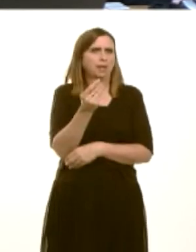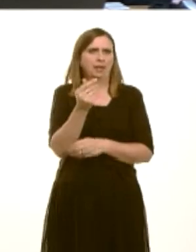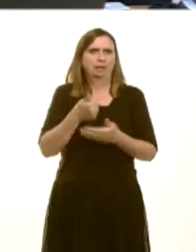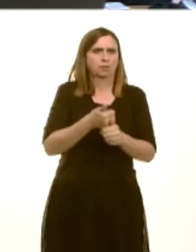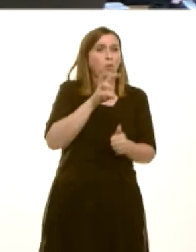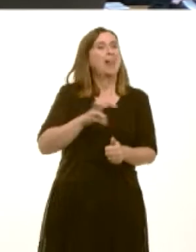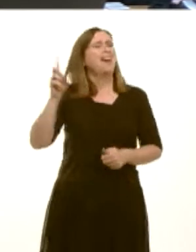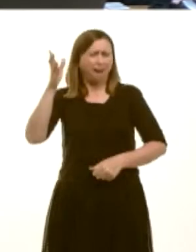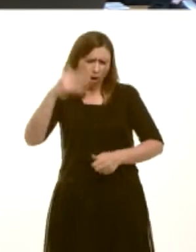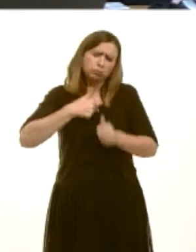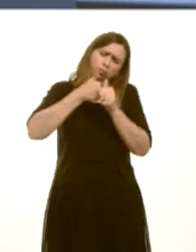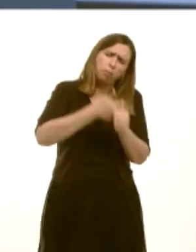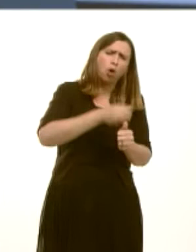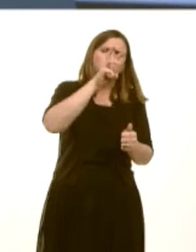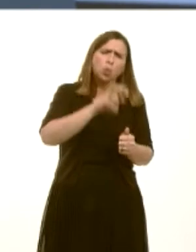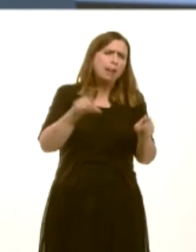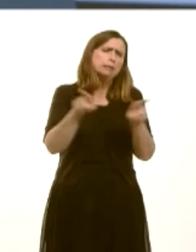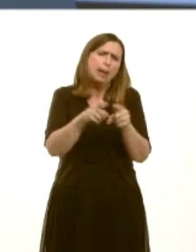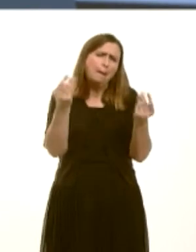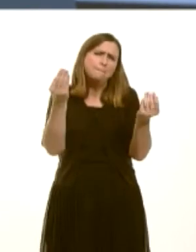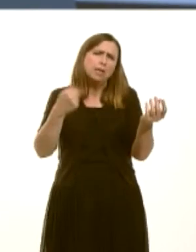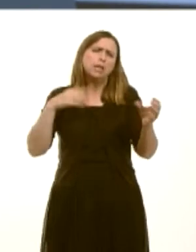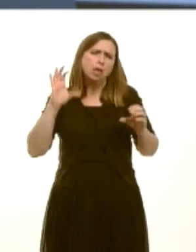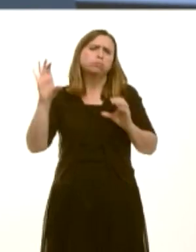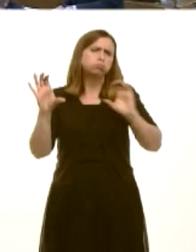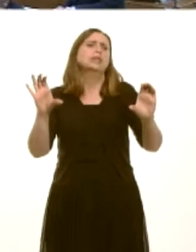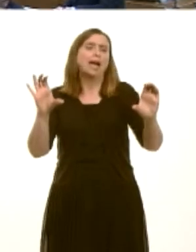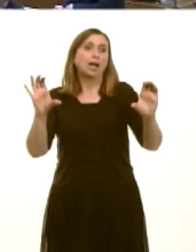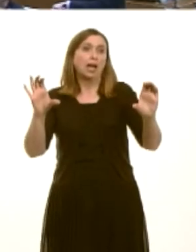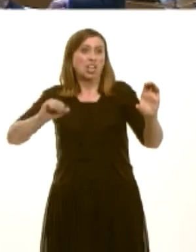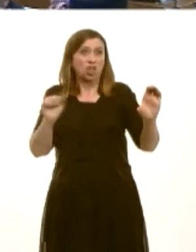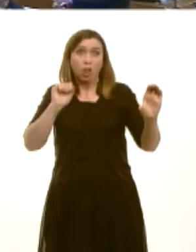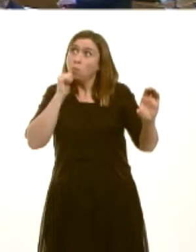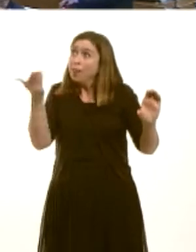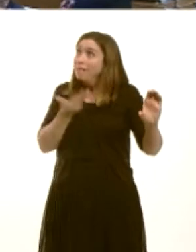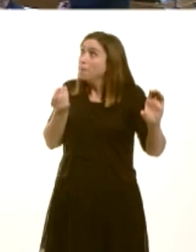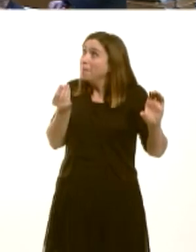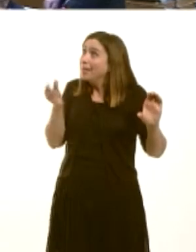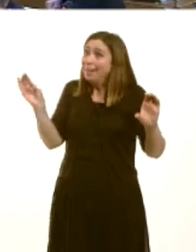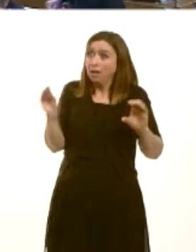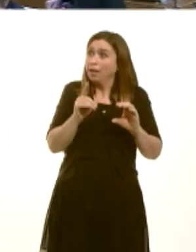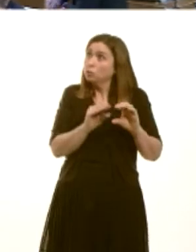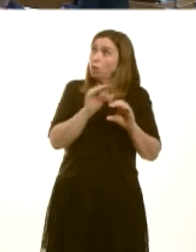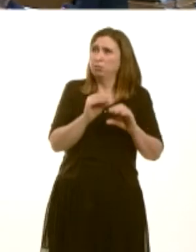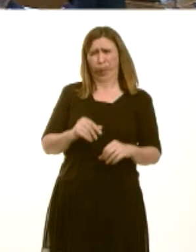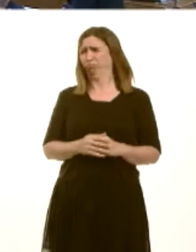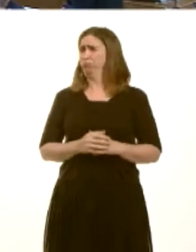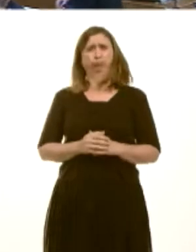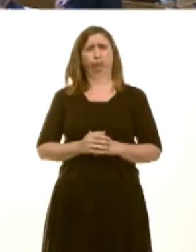us for a penny in terms of fundingí. Thereís a great deal of solidarity there among the parties, of course. Secondly, the one thing I can say to the leader of Plaid Cymru is